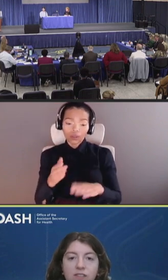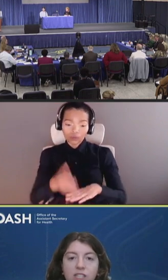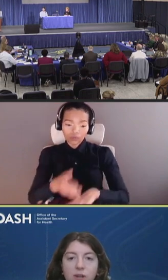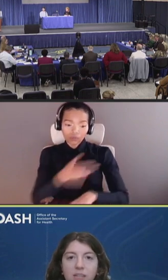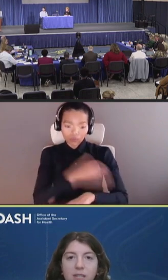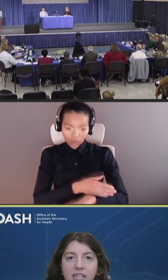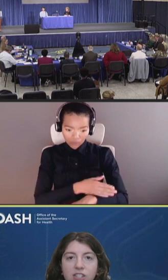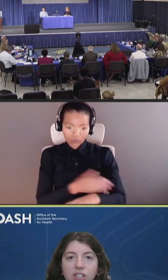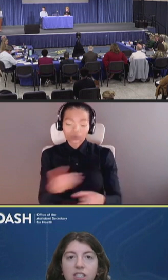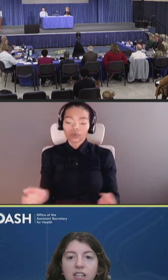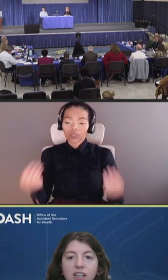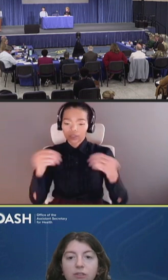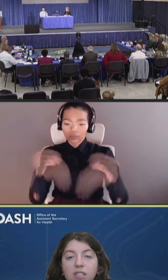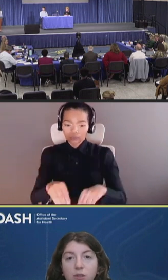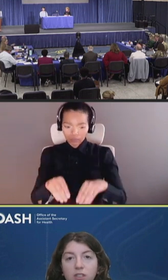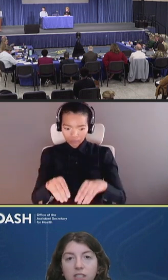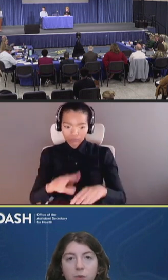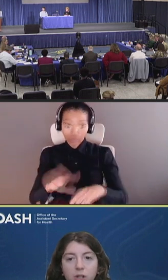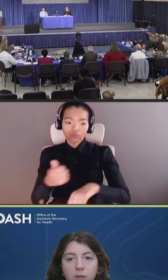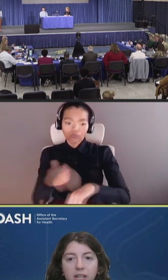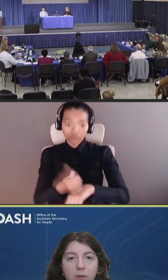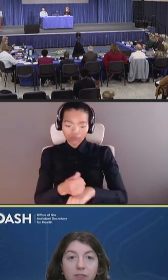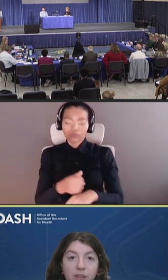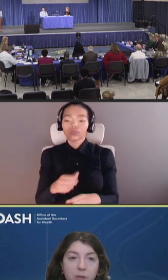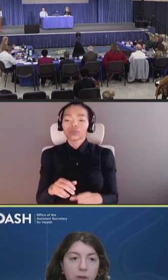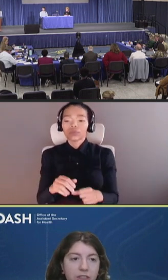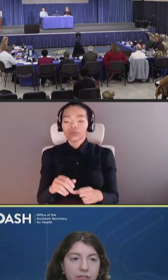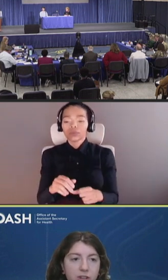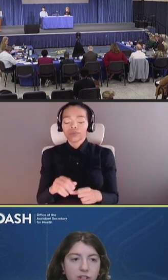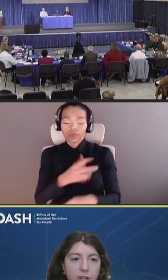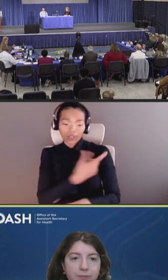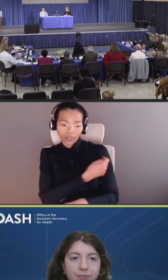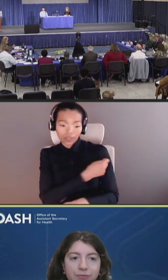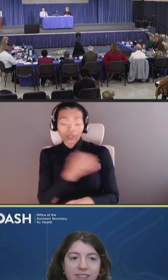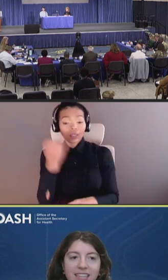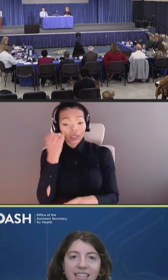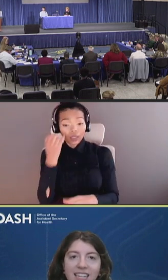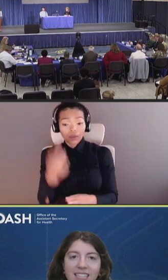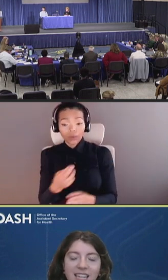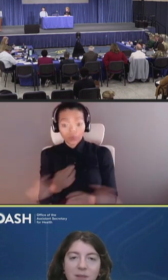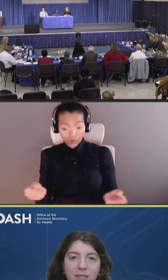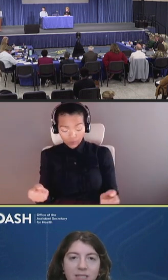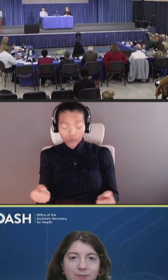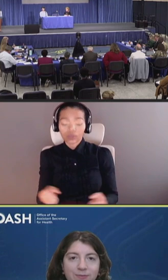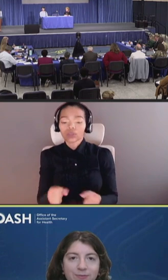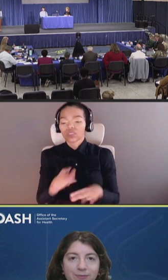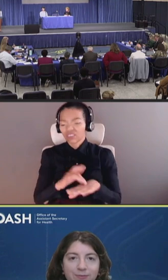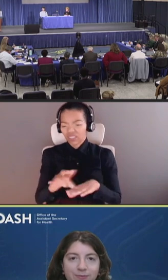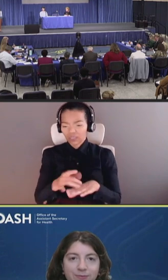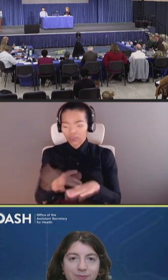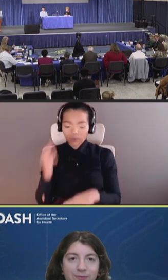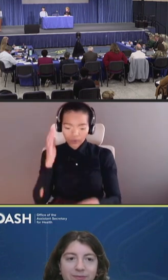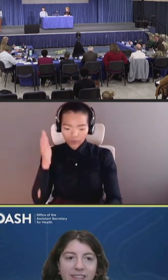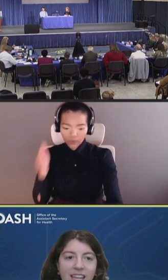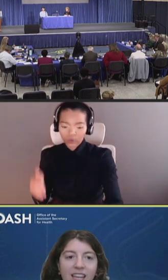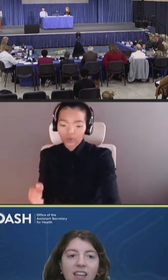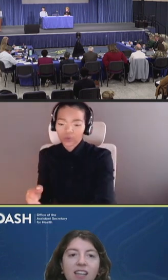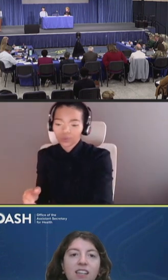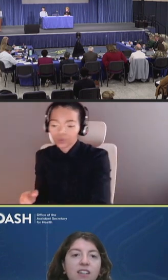these recommendations if resources were to become available in the future. Next slide, please.